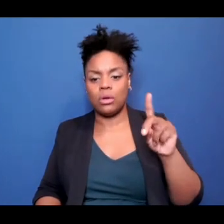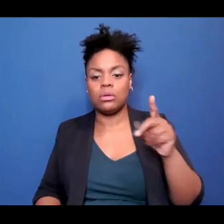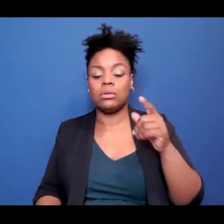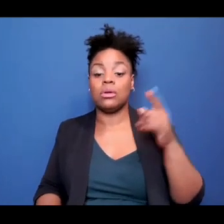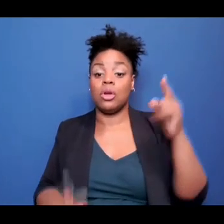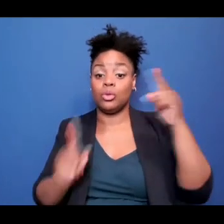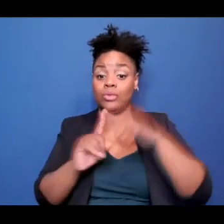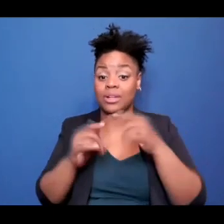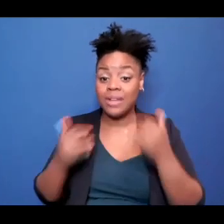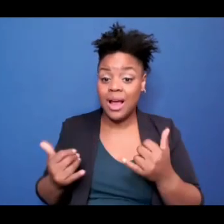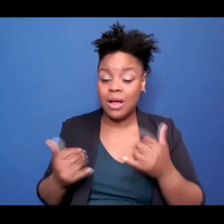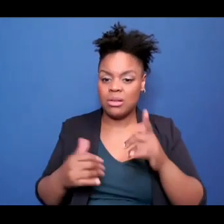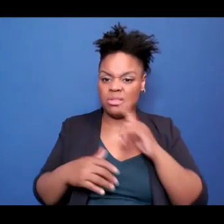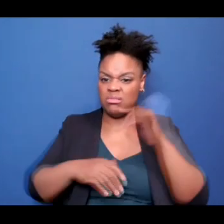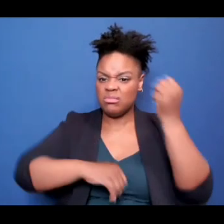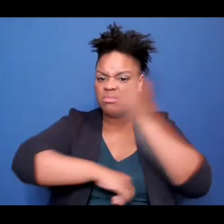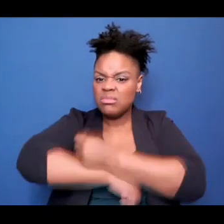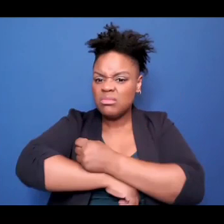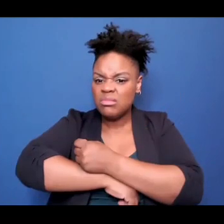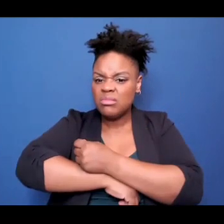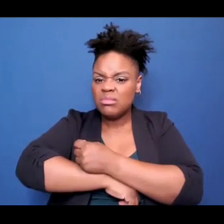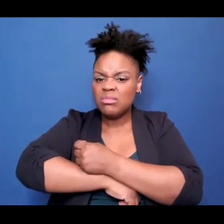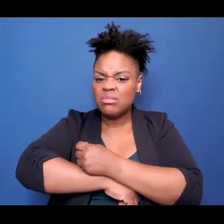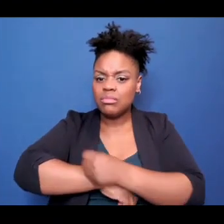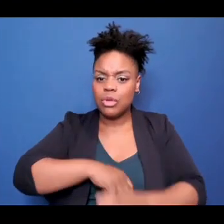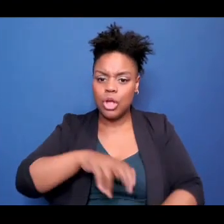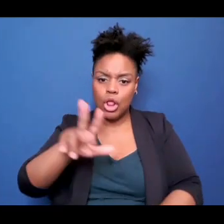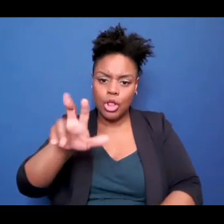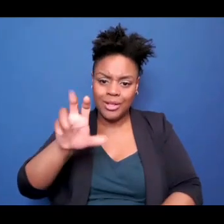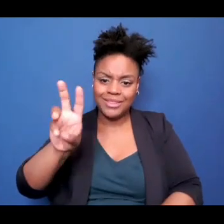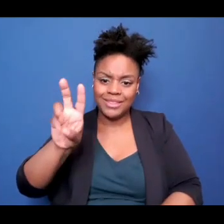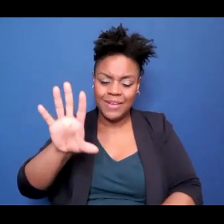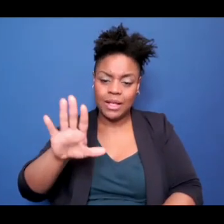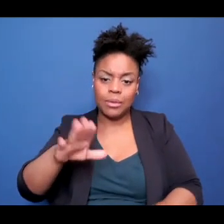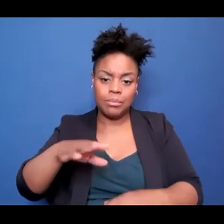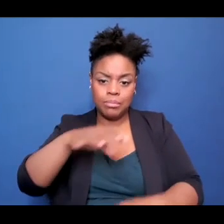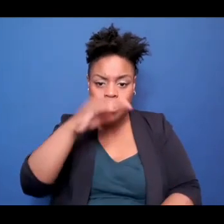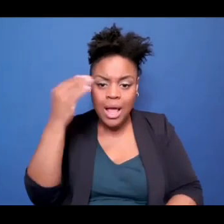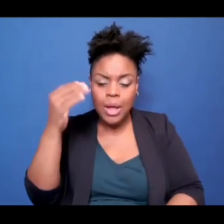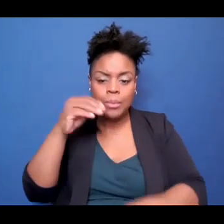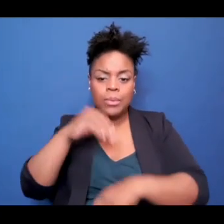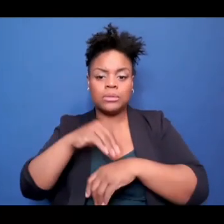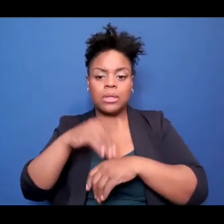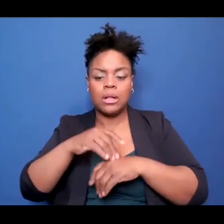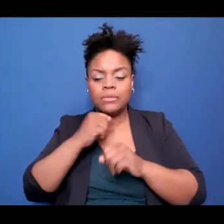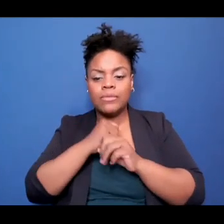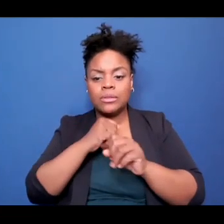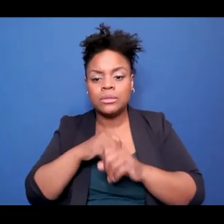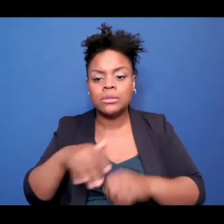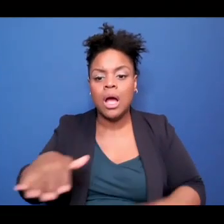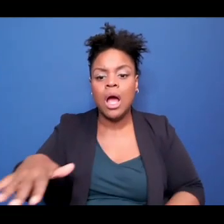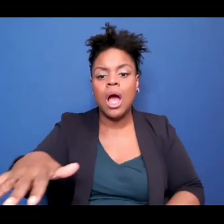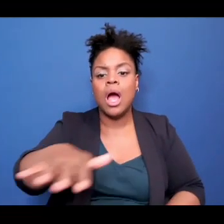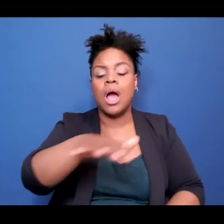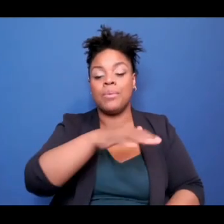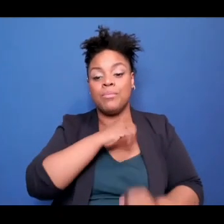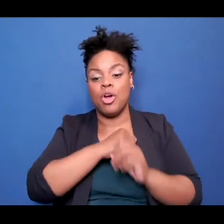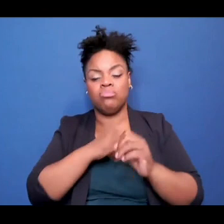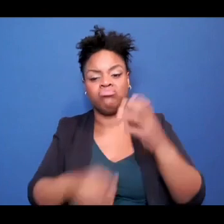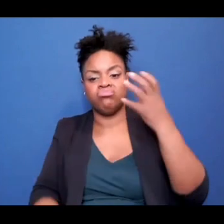SEE THE ON LEFT TO THE NOW DEFUNCT BLACK CONSUMER TARGETED WEBSITE 365 BLACK ON THE RIGHT.